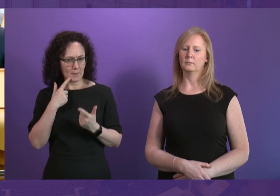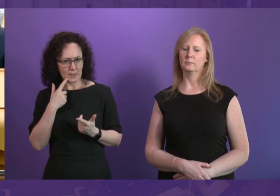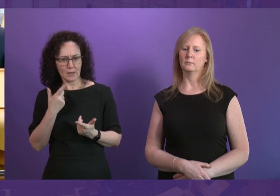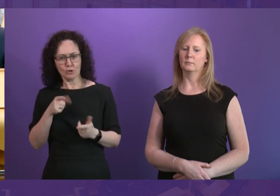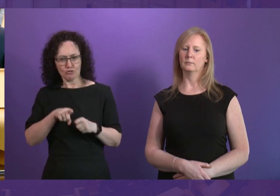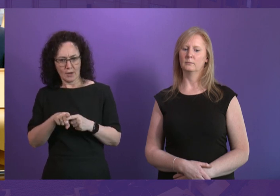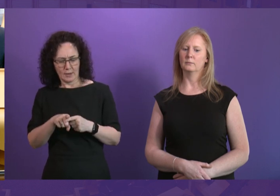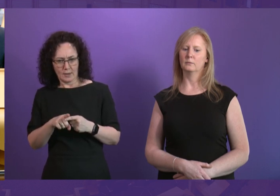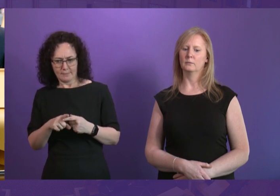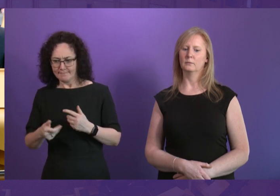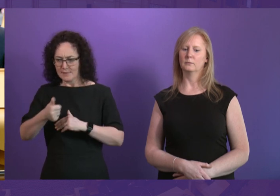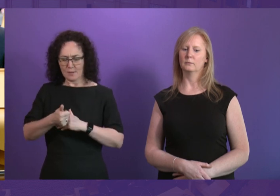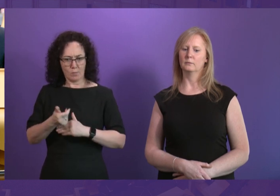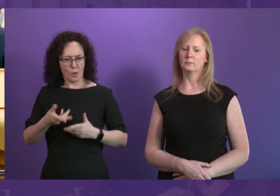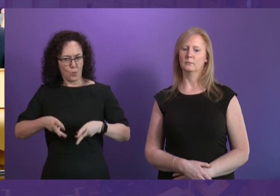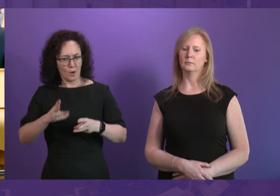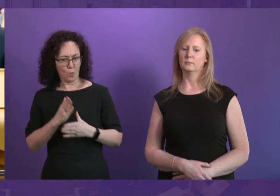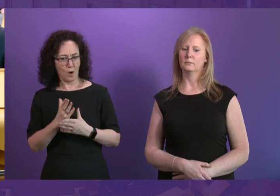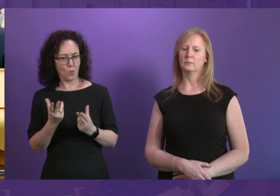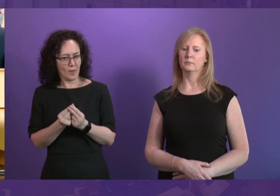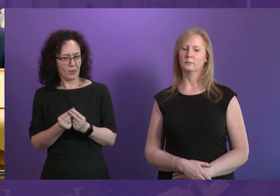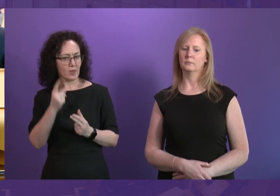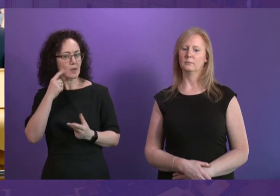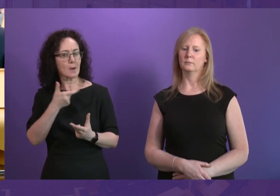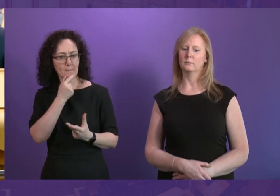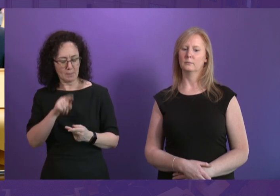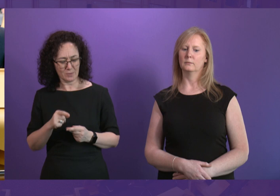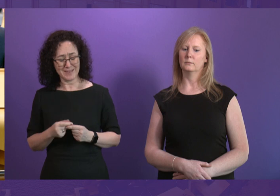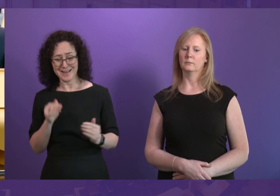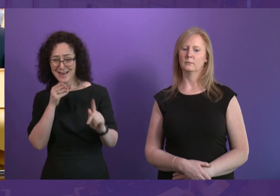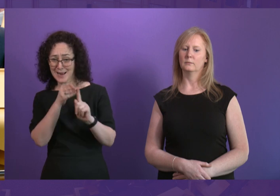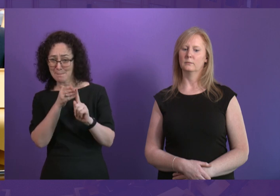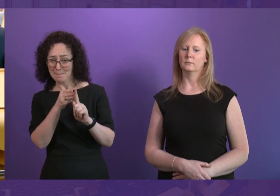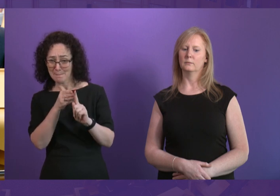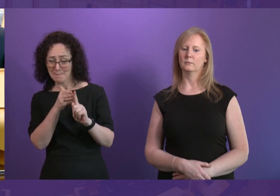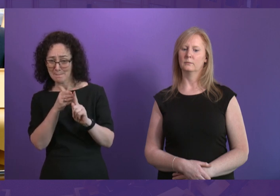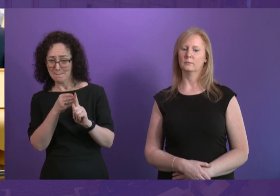The targets that are proposed in our Climate Change (Emissions Reduction Targets) (Scotland) Bill mean that Scotland will be carbon neutral by 2050. Last week, the Committee on Climate